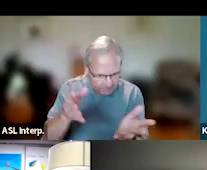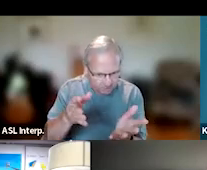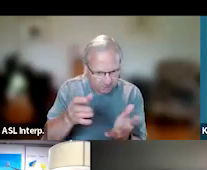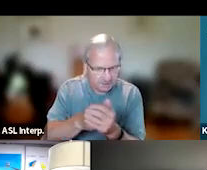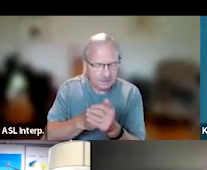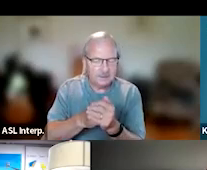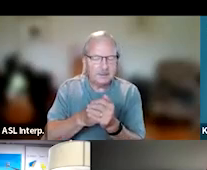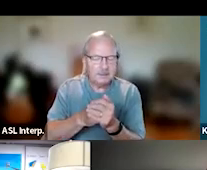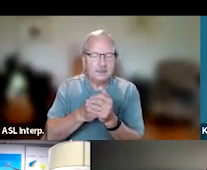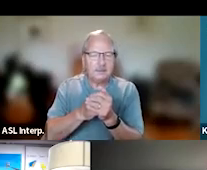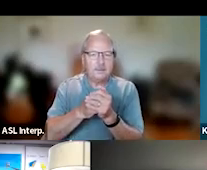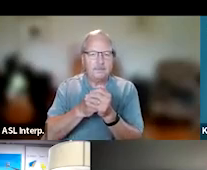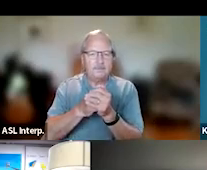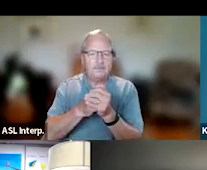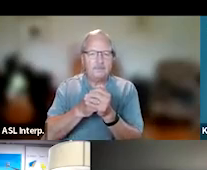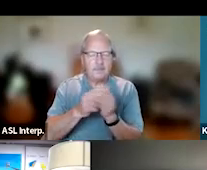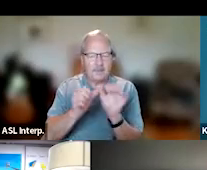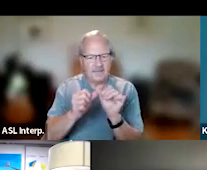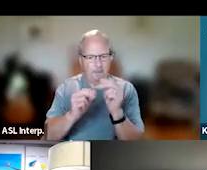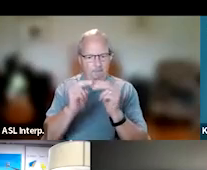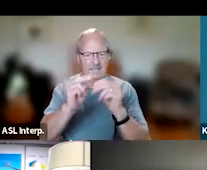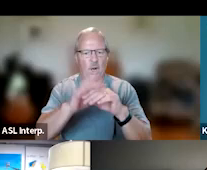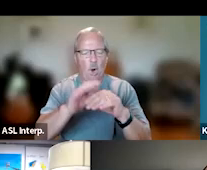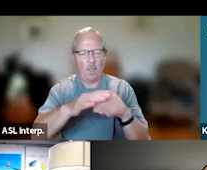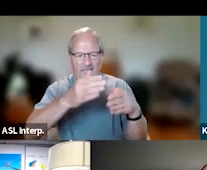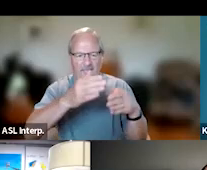and keep building on the outcomes that you have for your state.